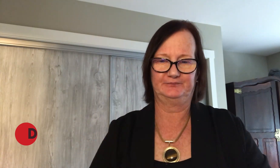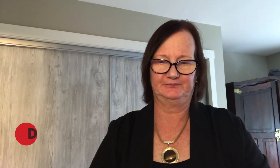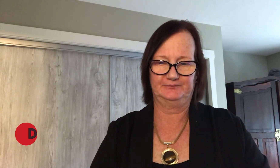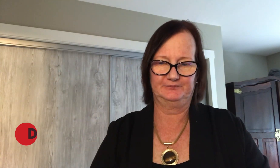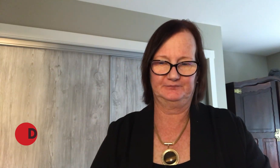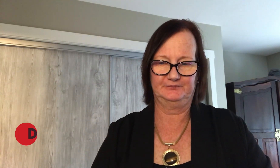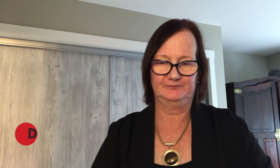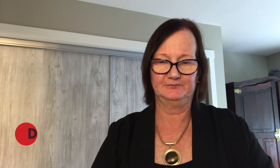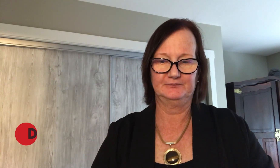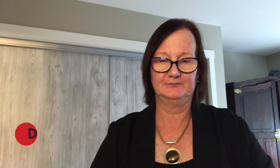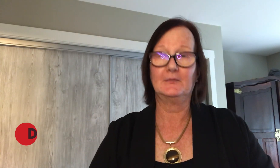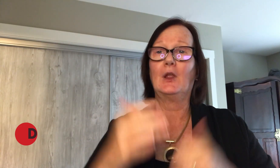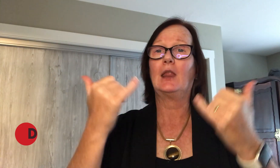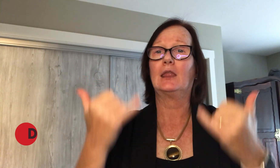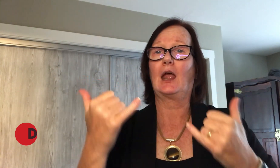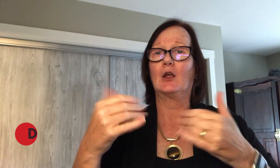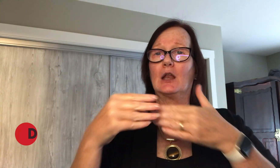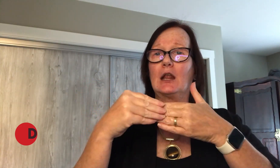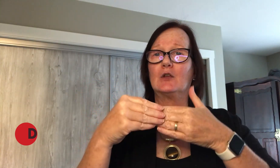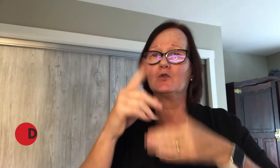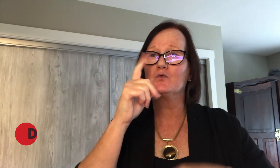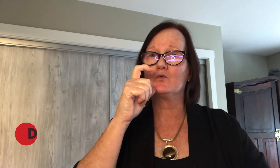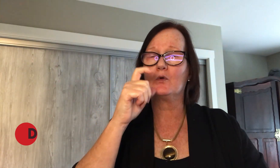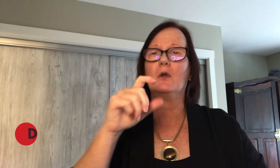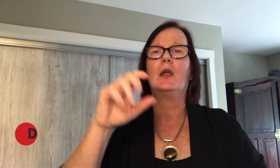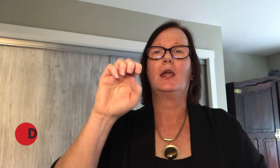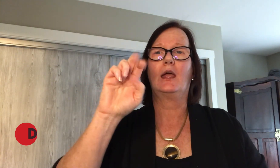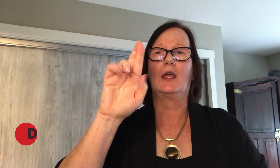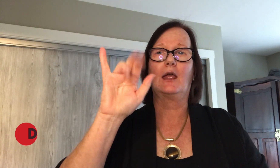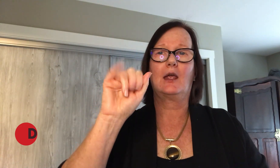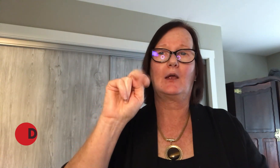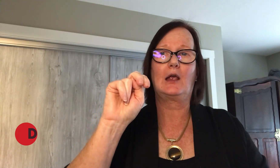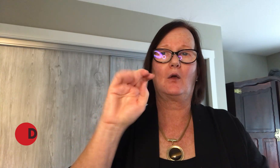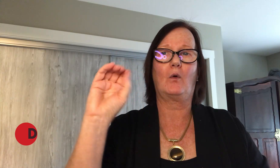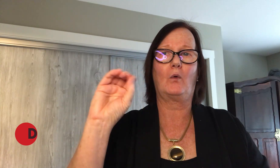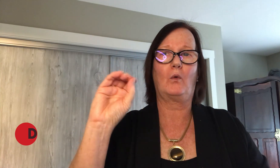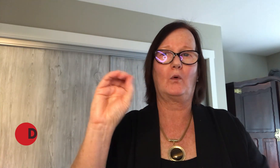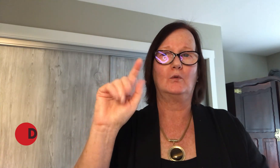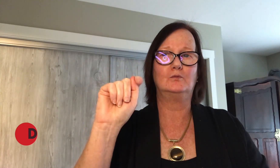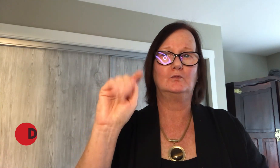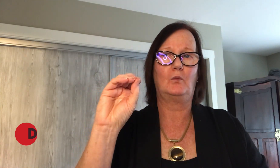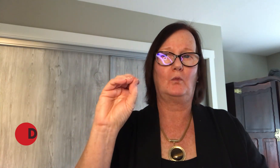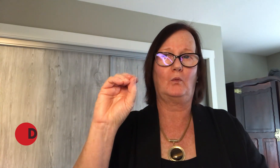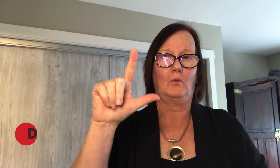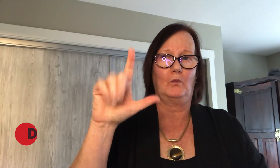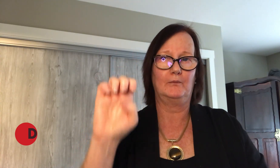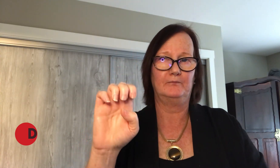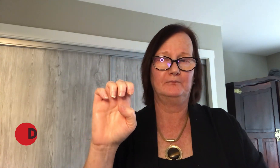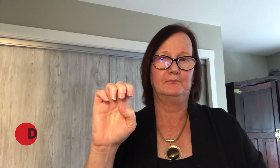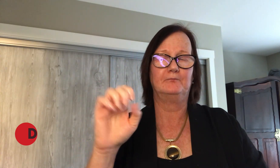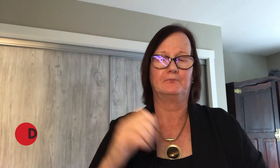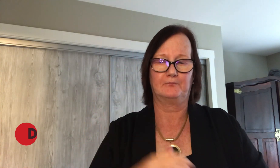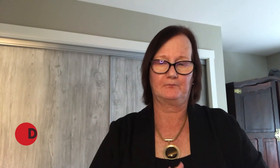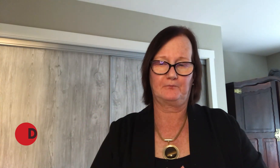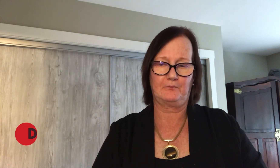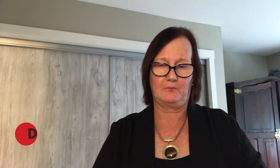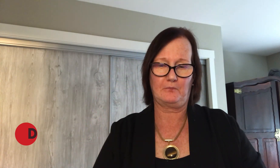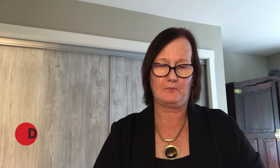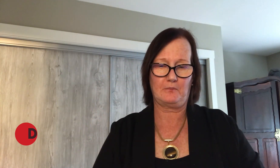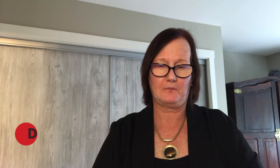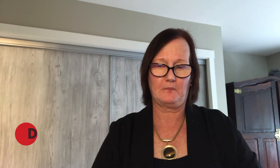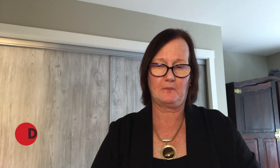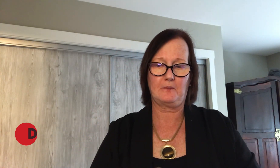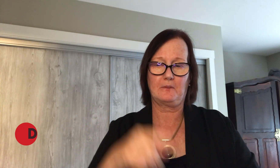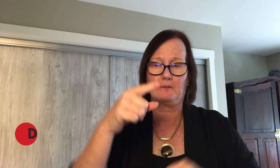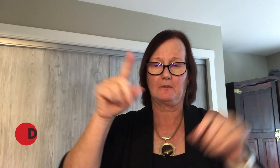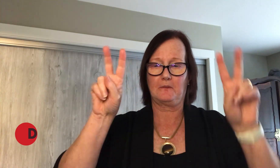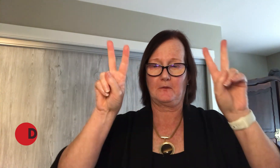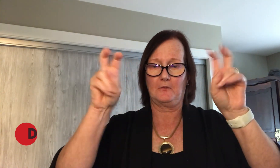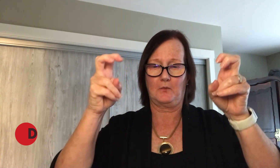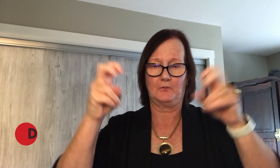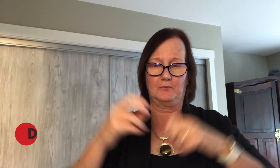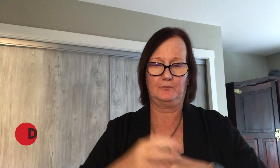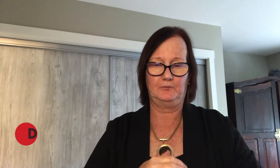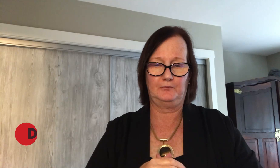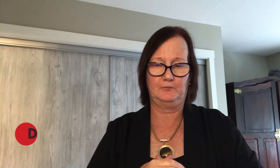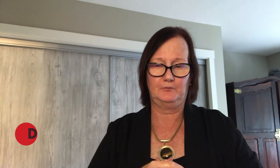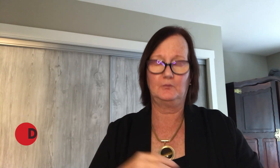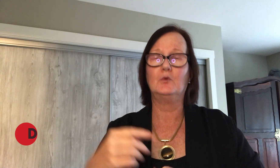changed over time and is now known as Conservatives. The current leader is